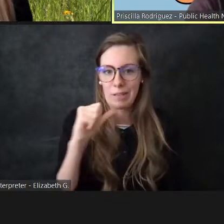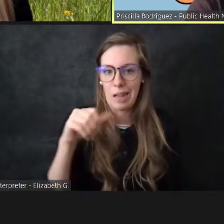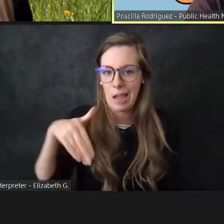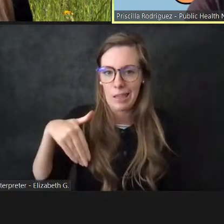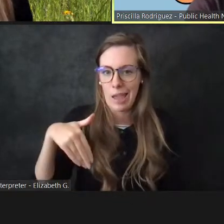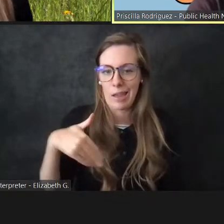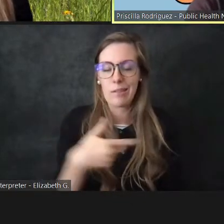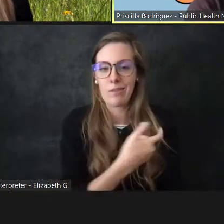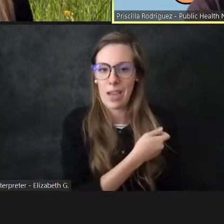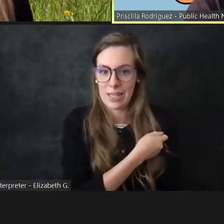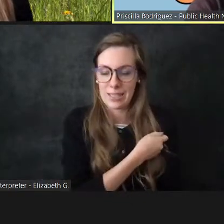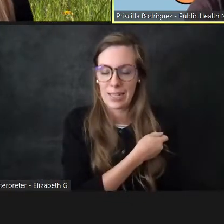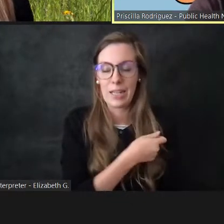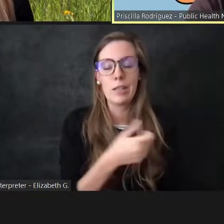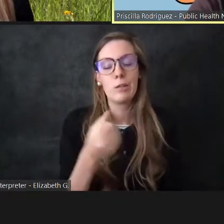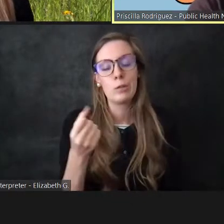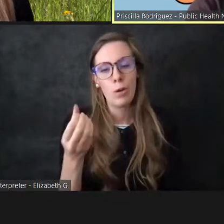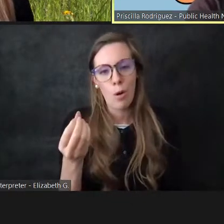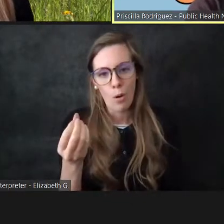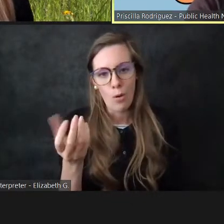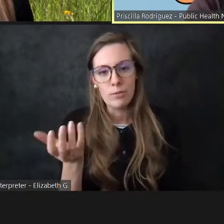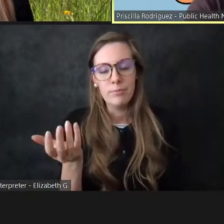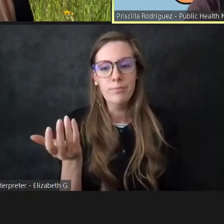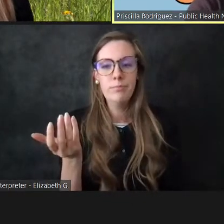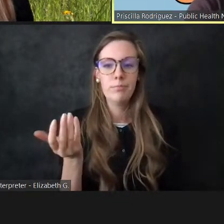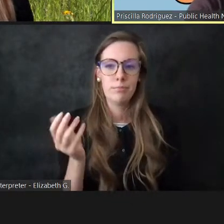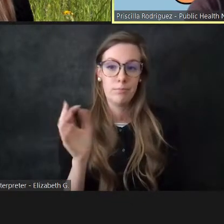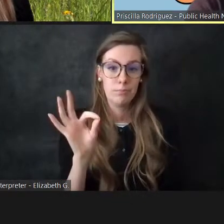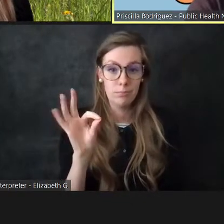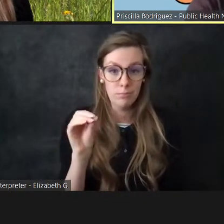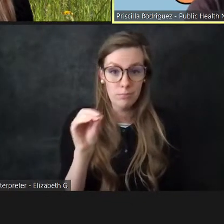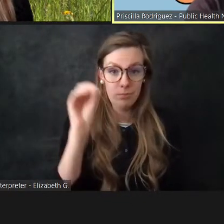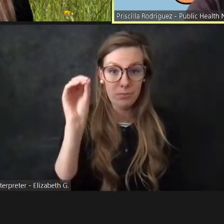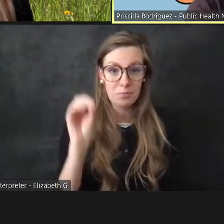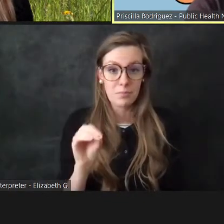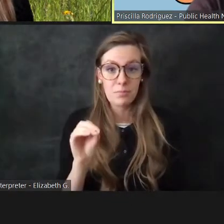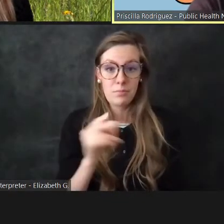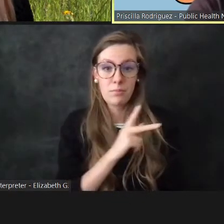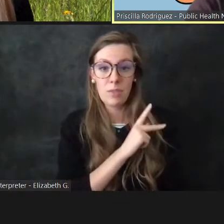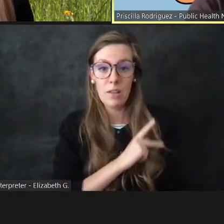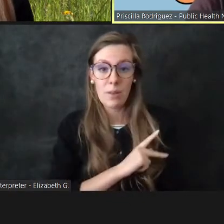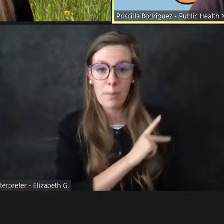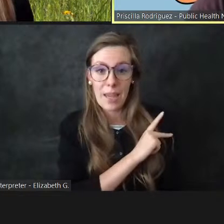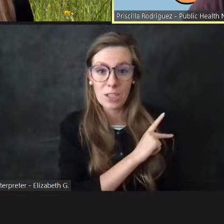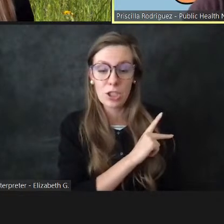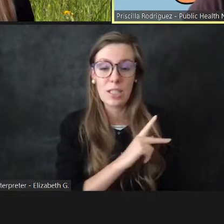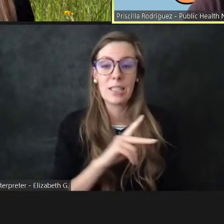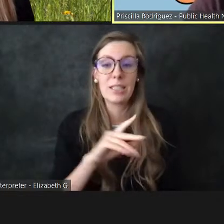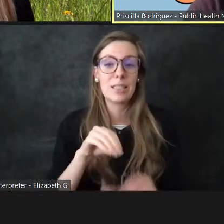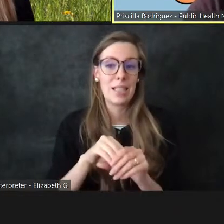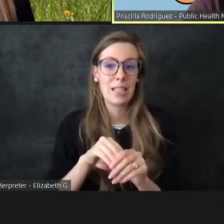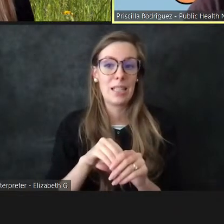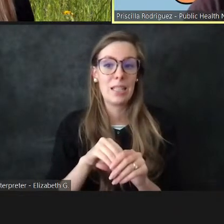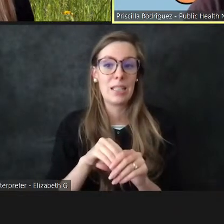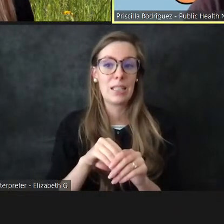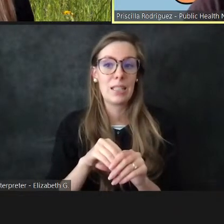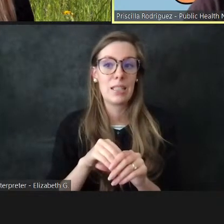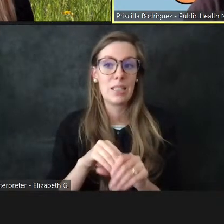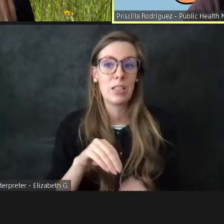So 90% of the patients in the intensive